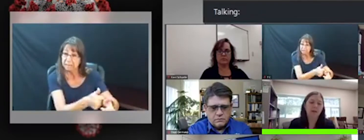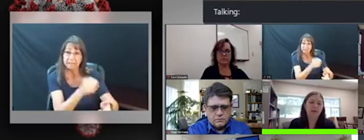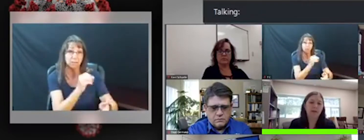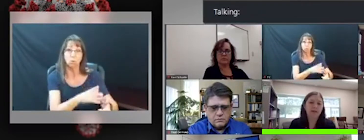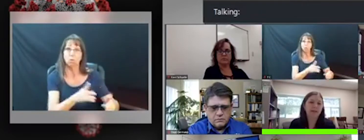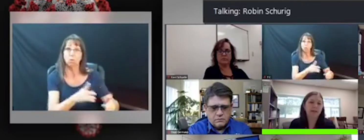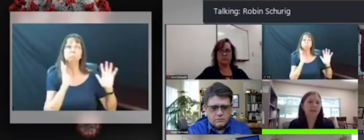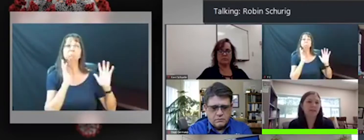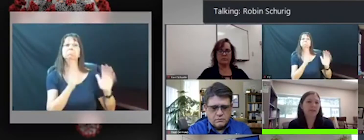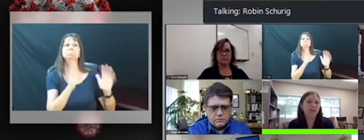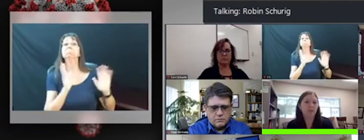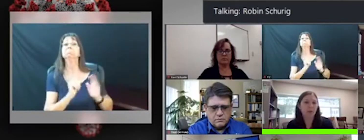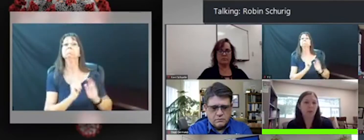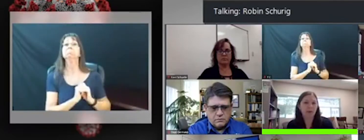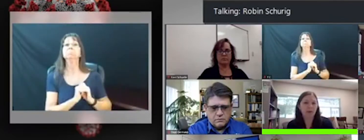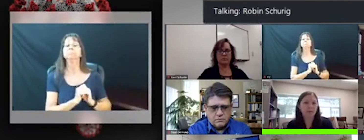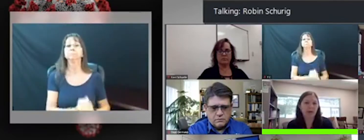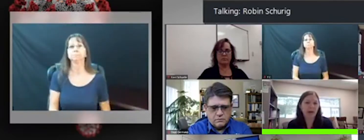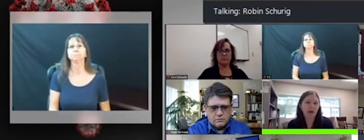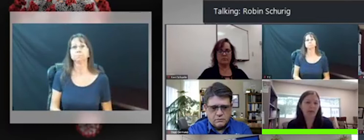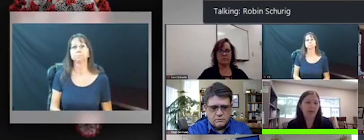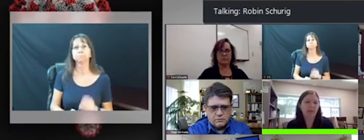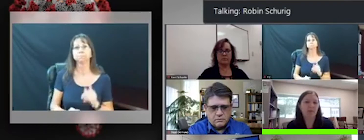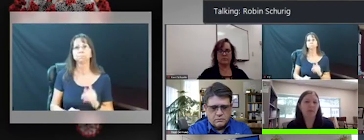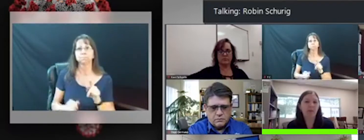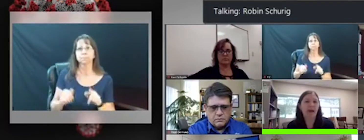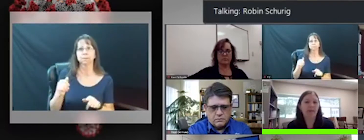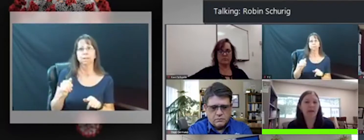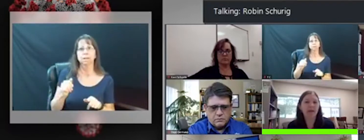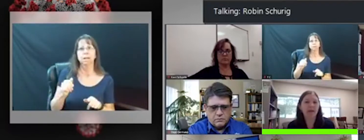So, I think the state is doing more enforcement now than they were back then.